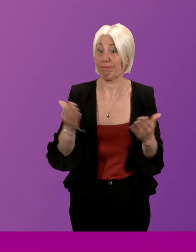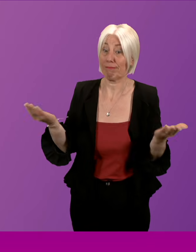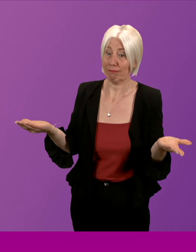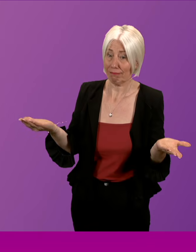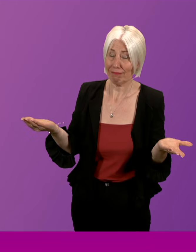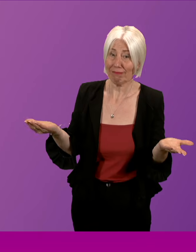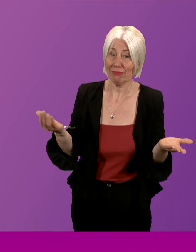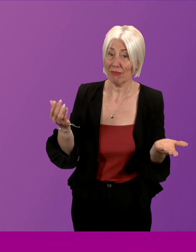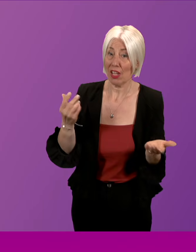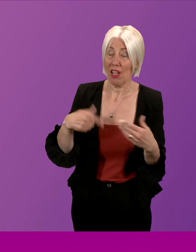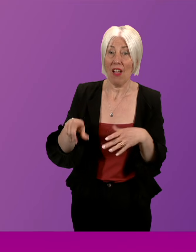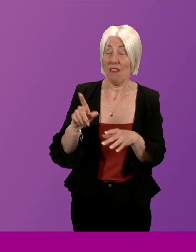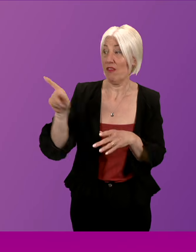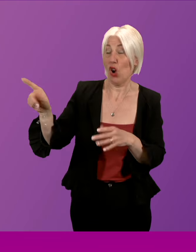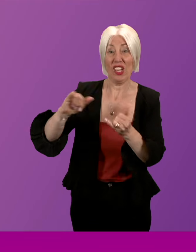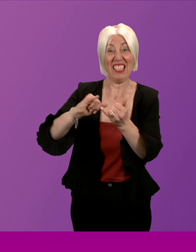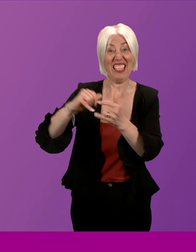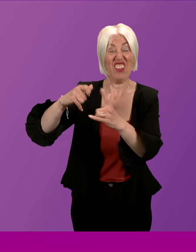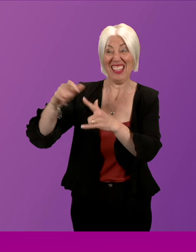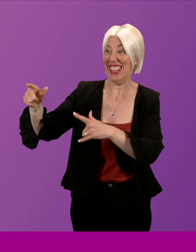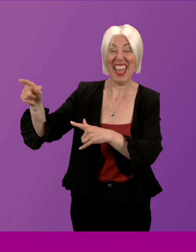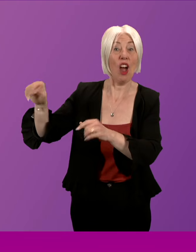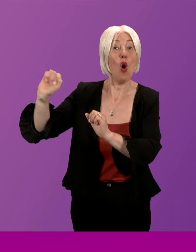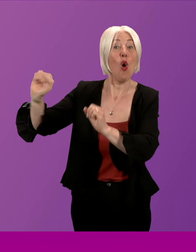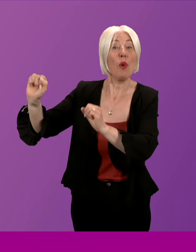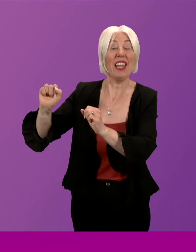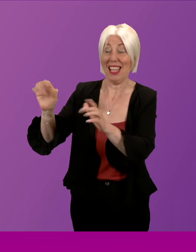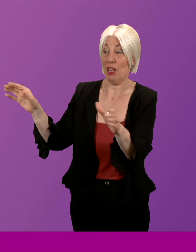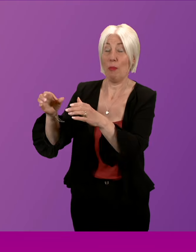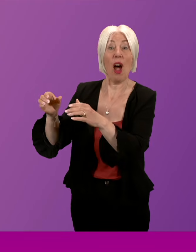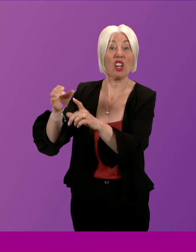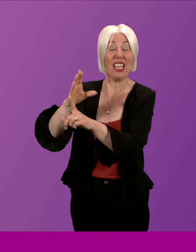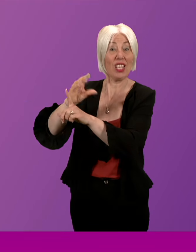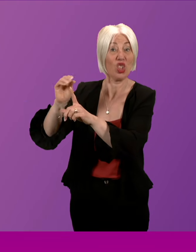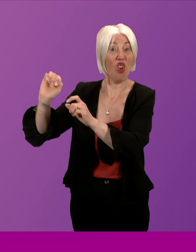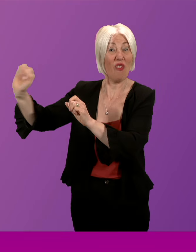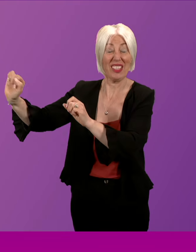For all the years that the bawling Stephen Kerr’s party was in office, it never cut VAT on hospitality,